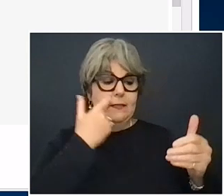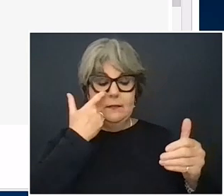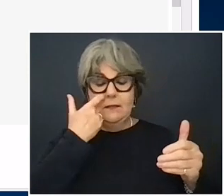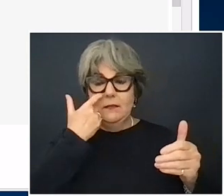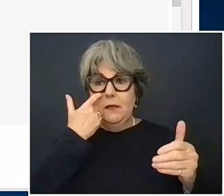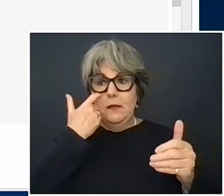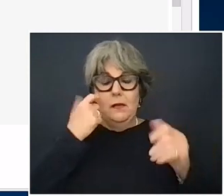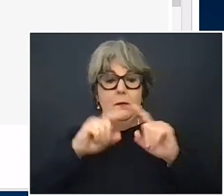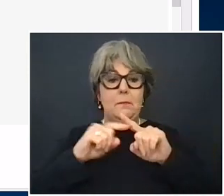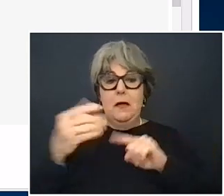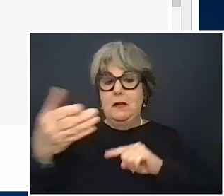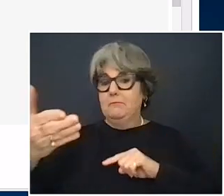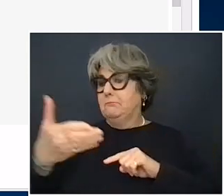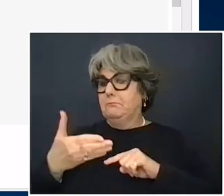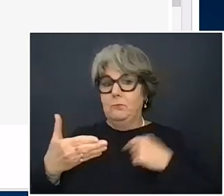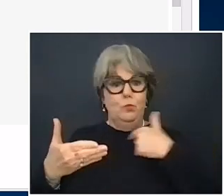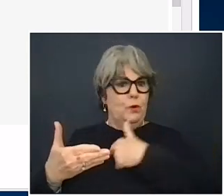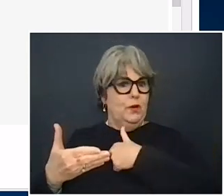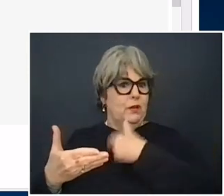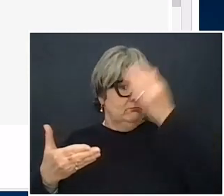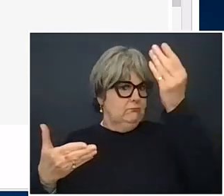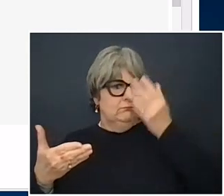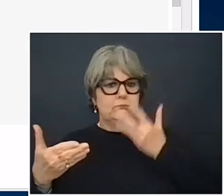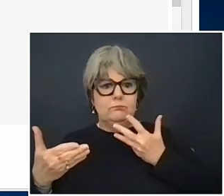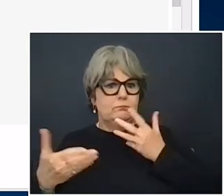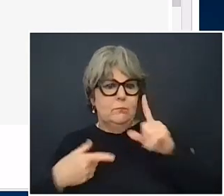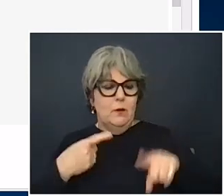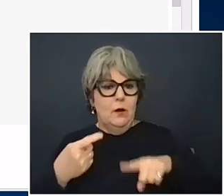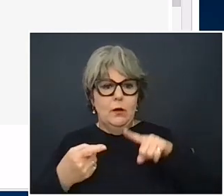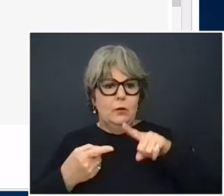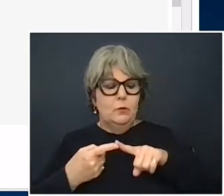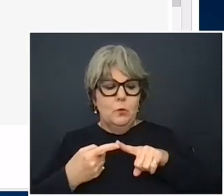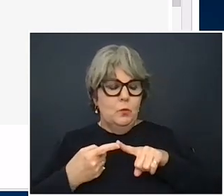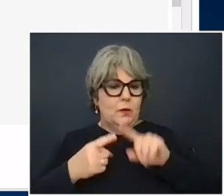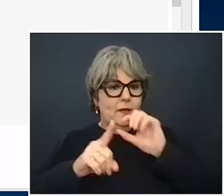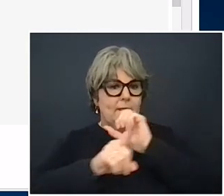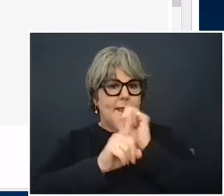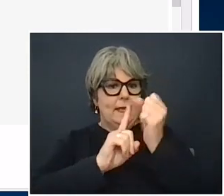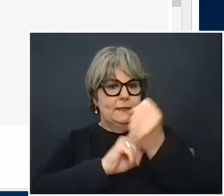have information on when that situation actually occurs.